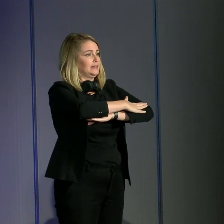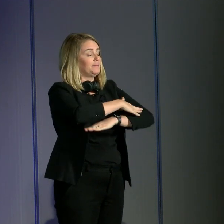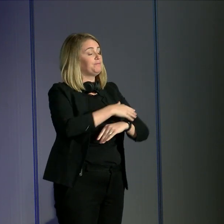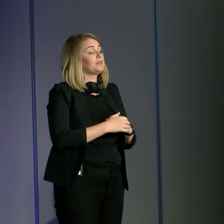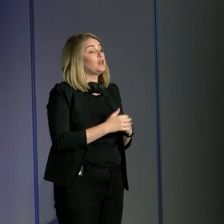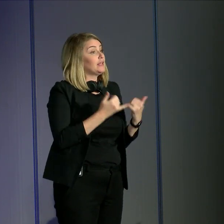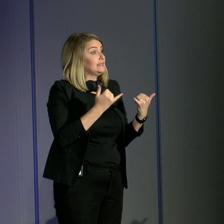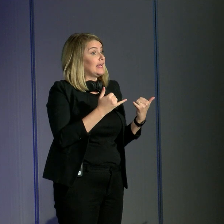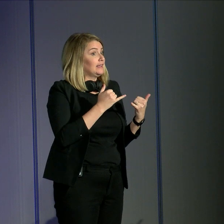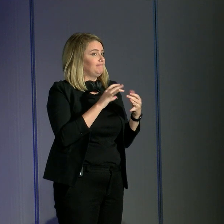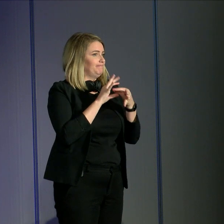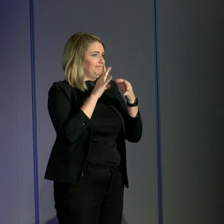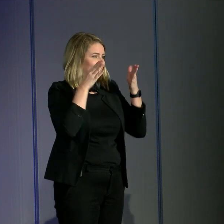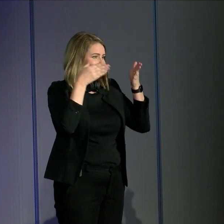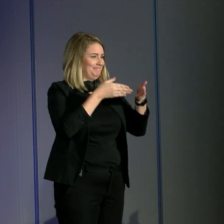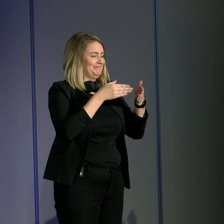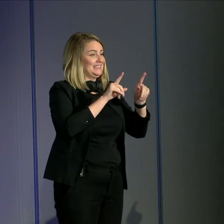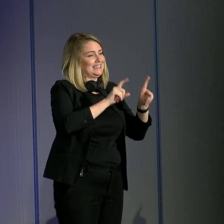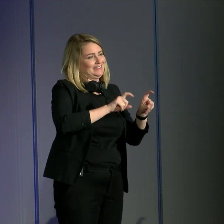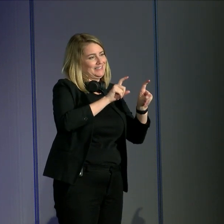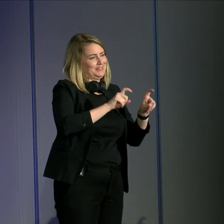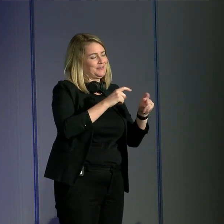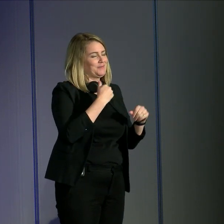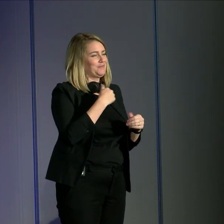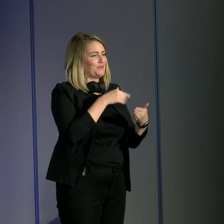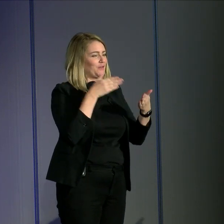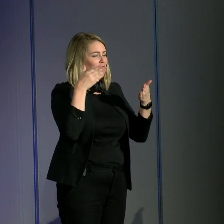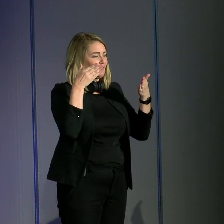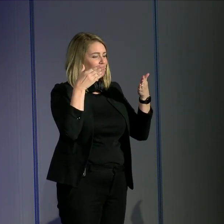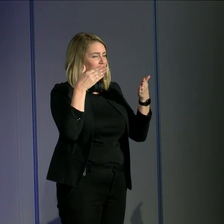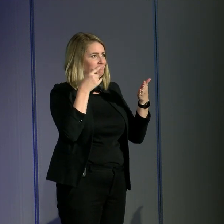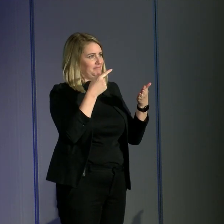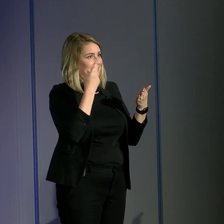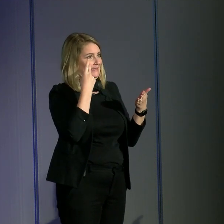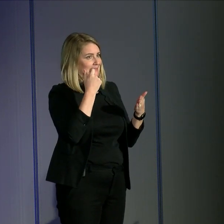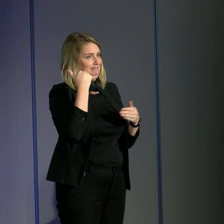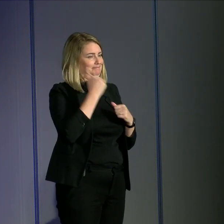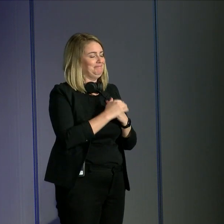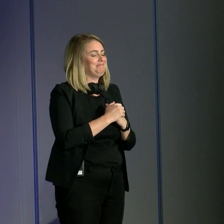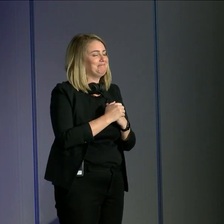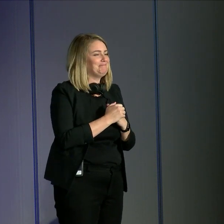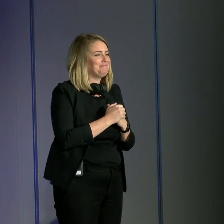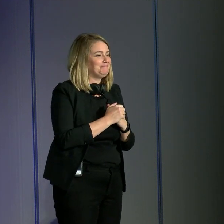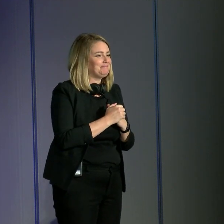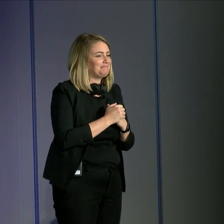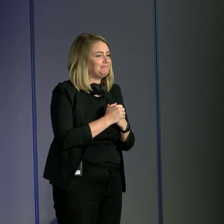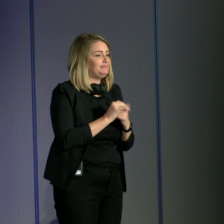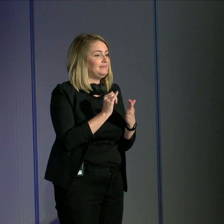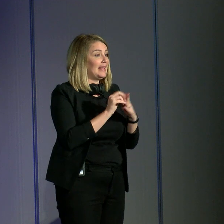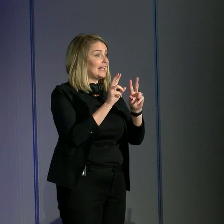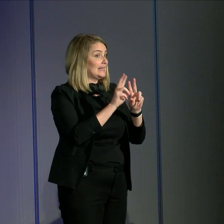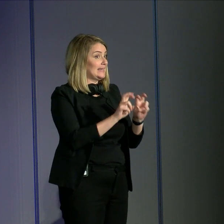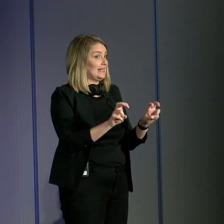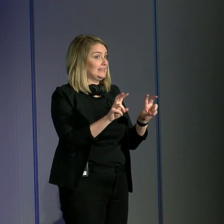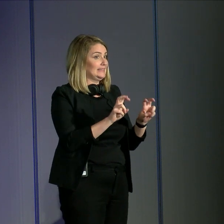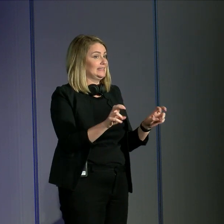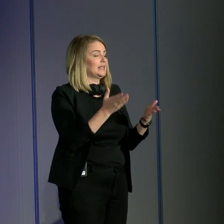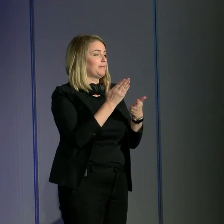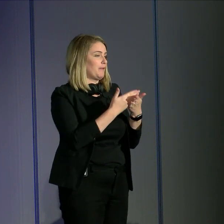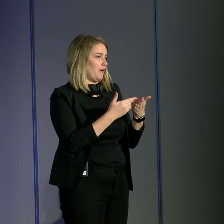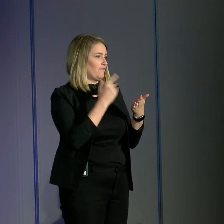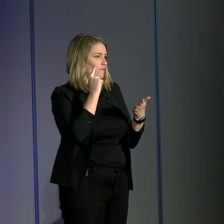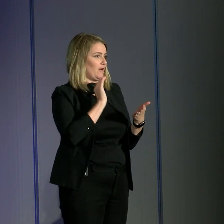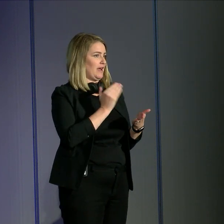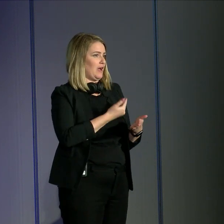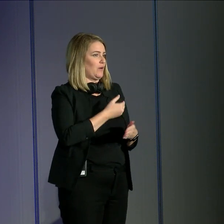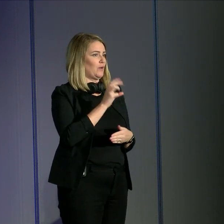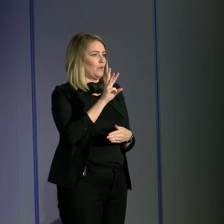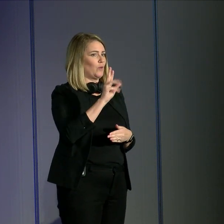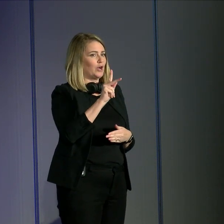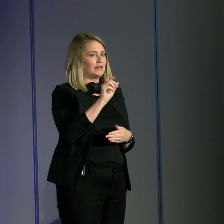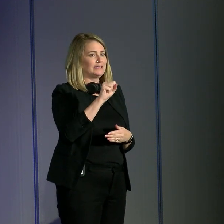So we're going to focus here on the analysis part in our workspaces.